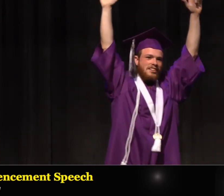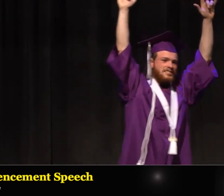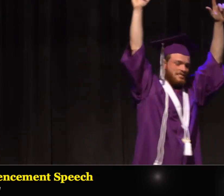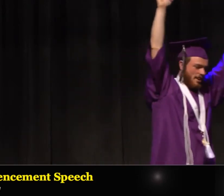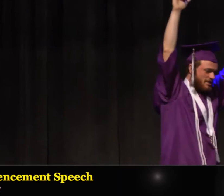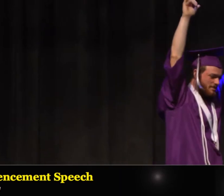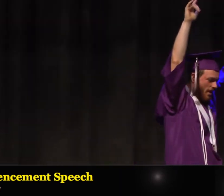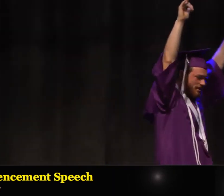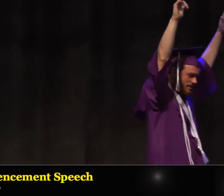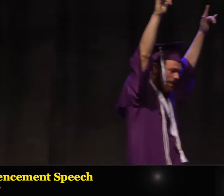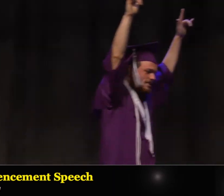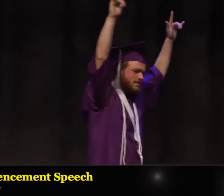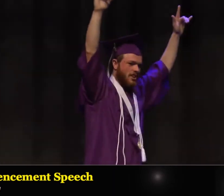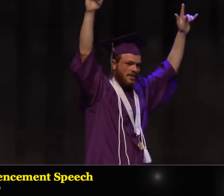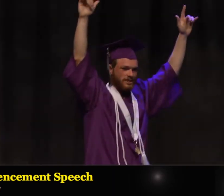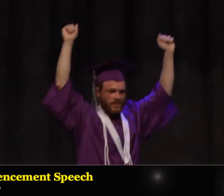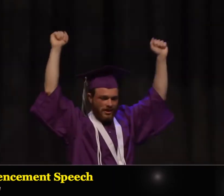I love you all!